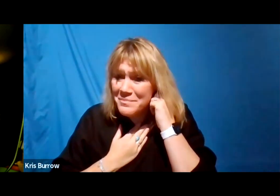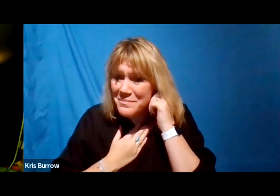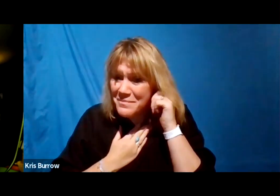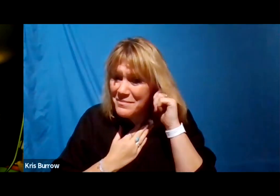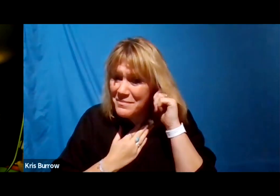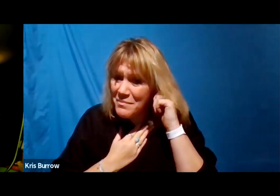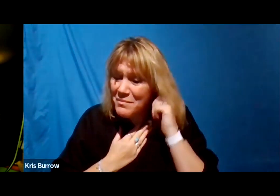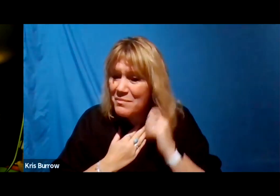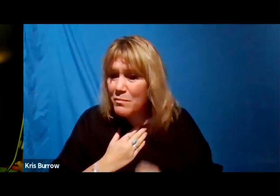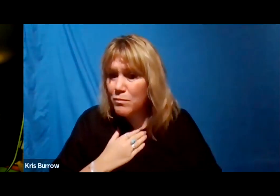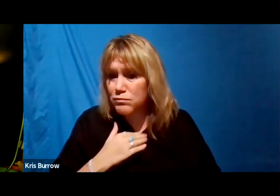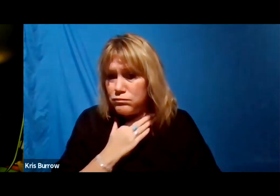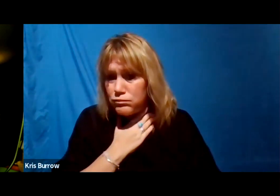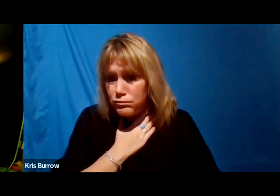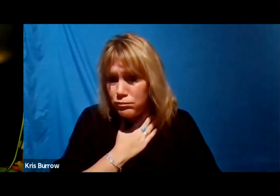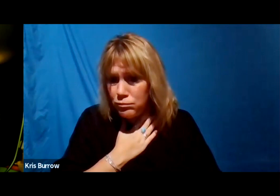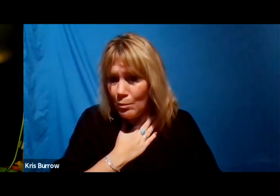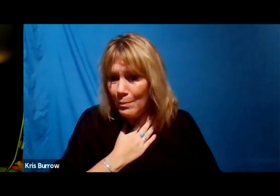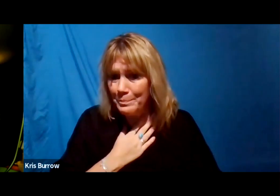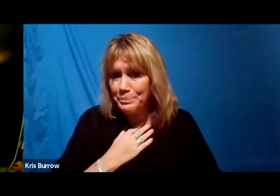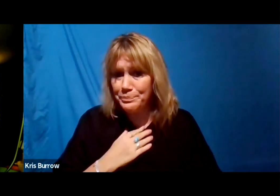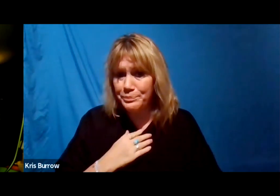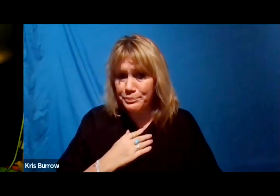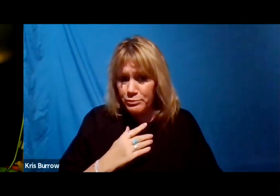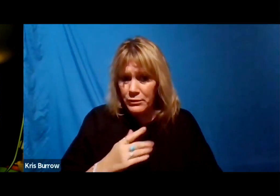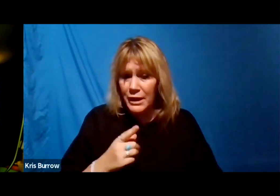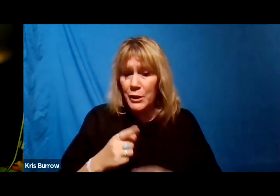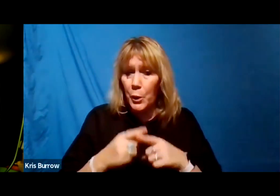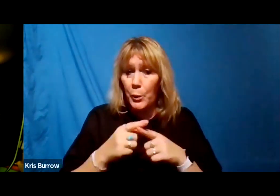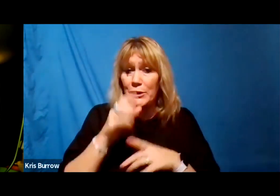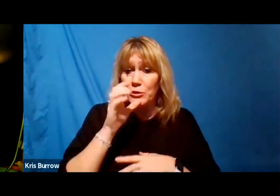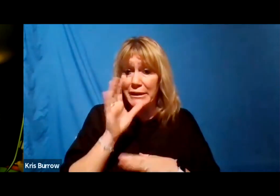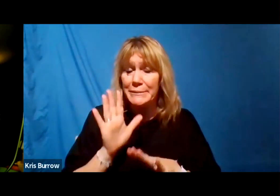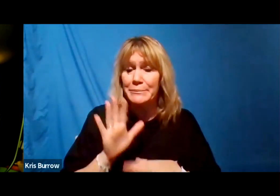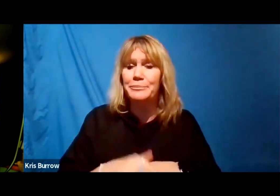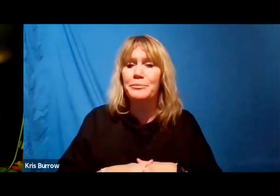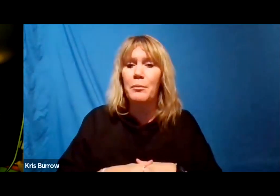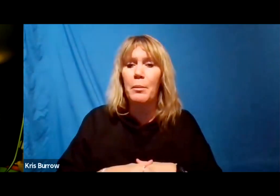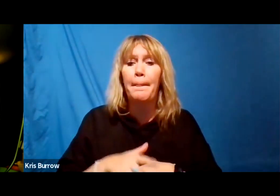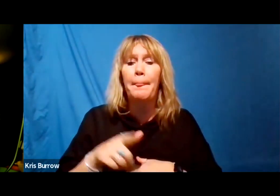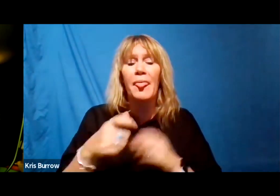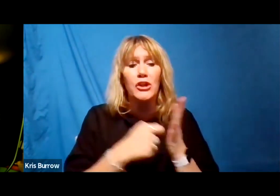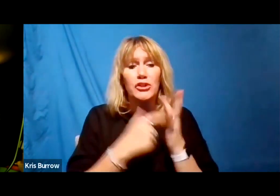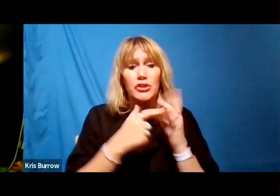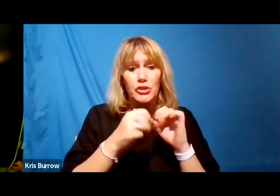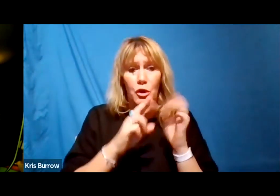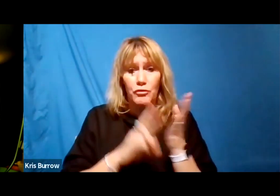is very lovely, and apologies that I've